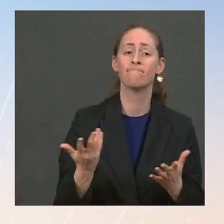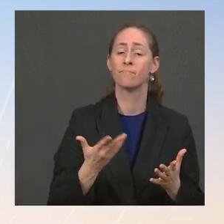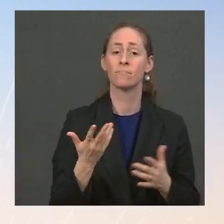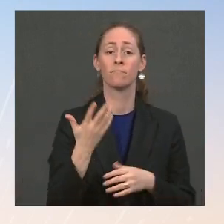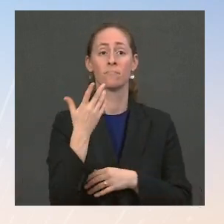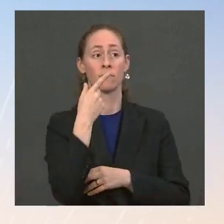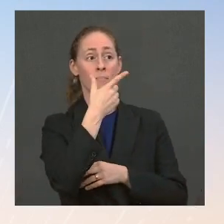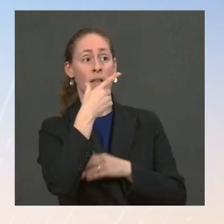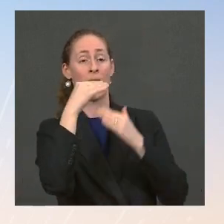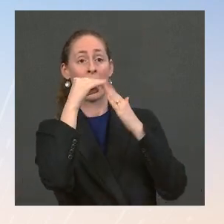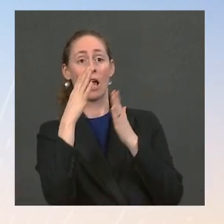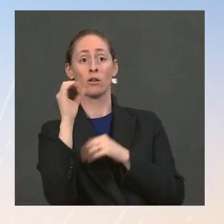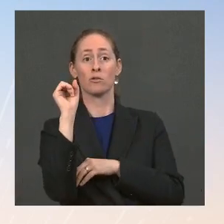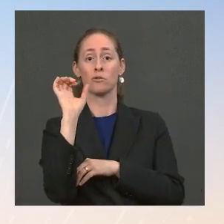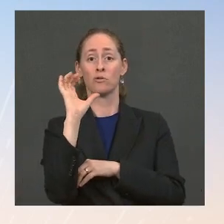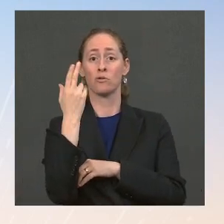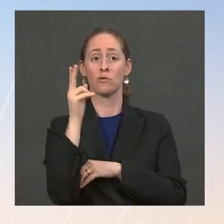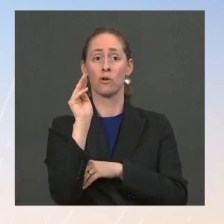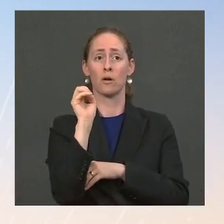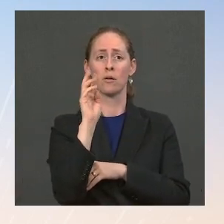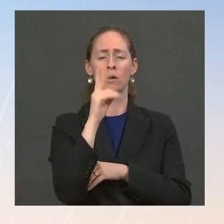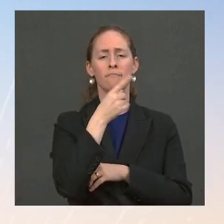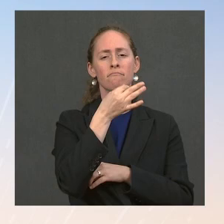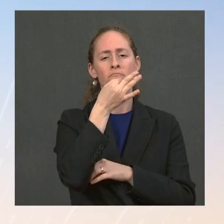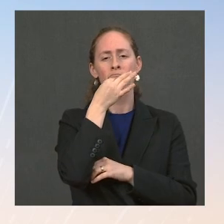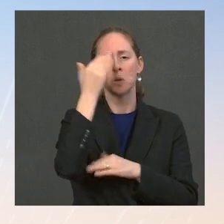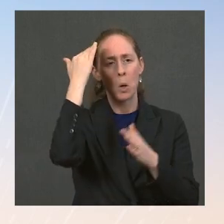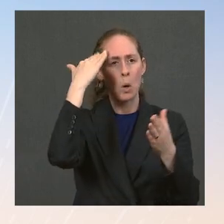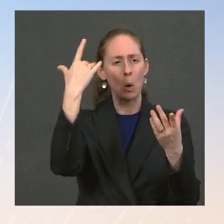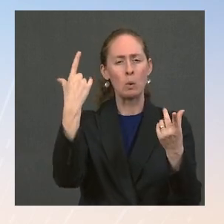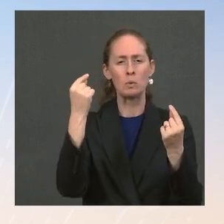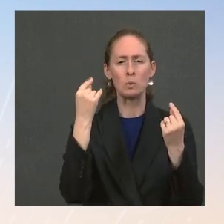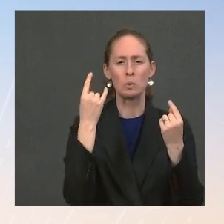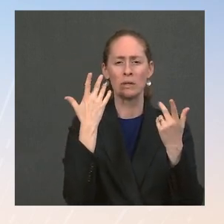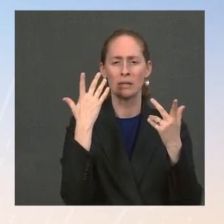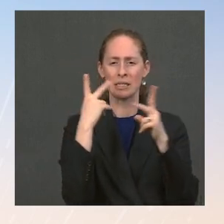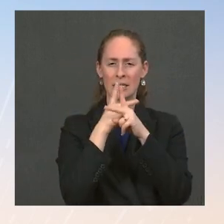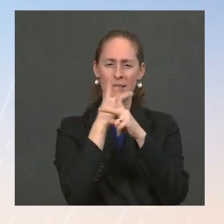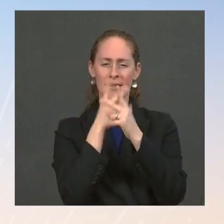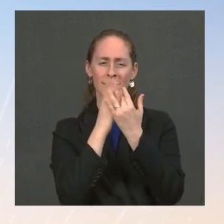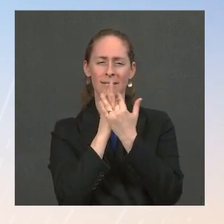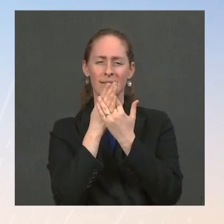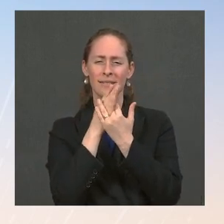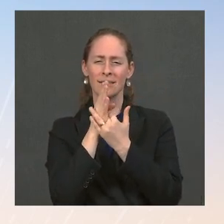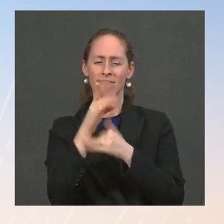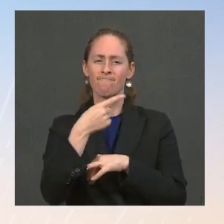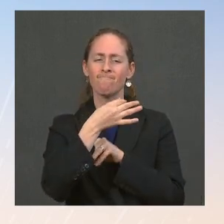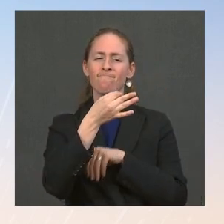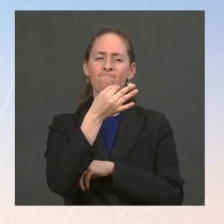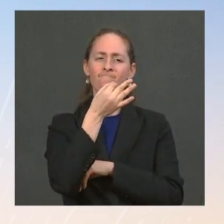in navigating this process -- through a challenging process. We have confidence in his ability to do that moving forward.